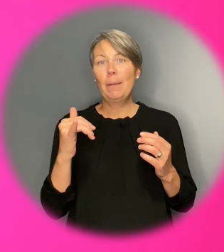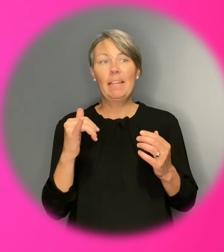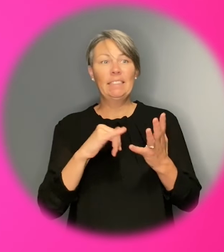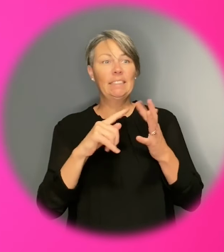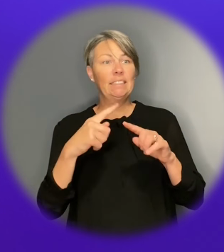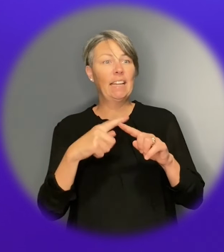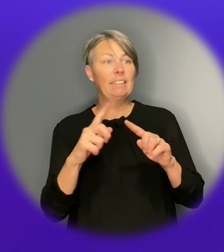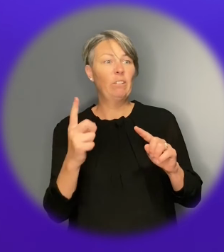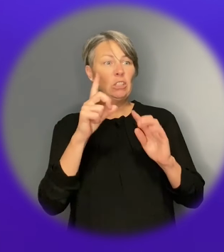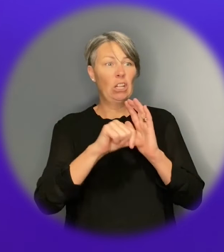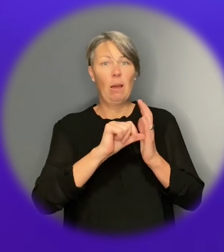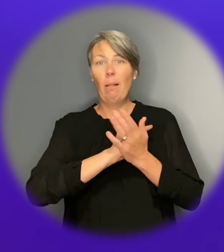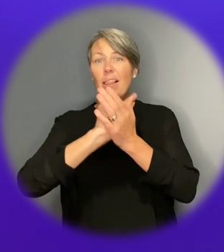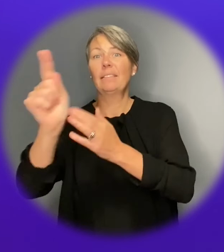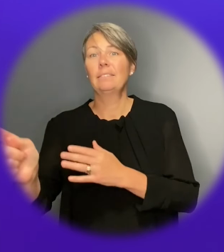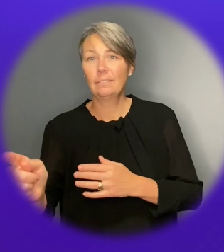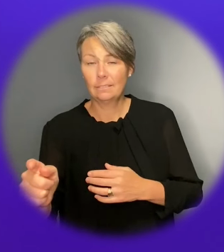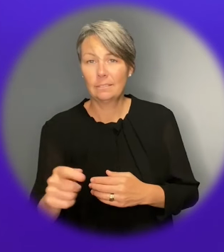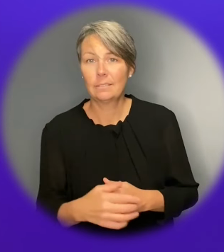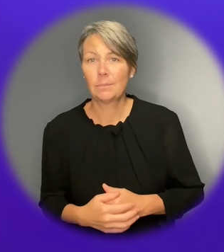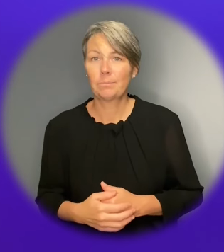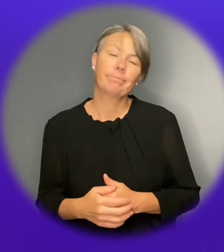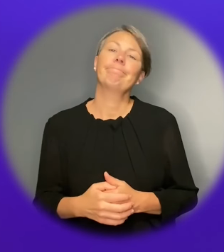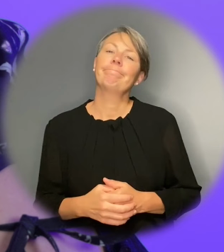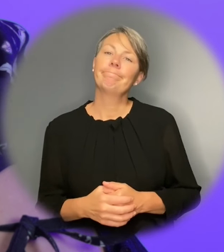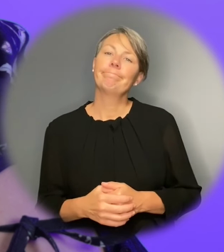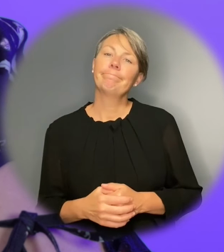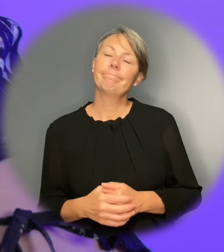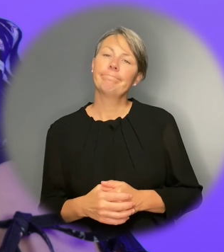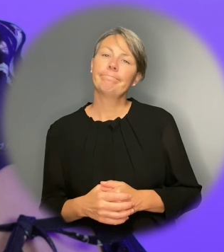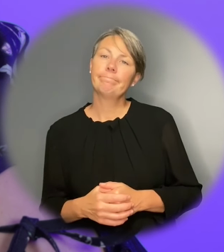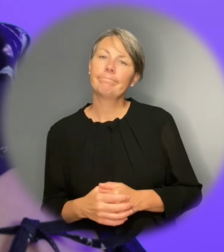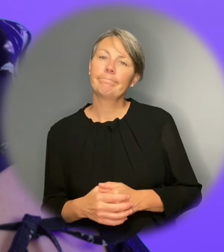later. There's a lot of cisheteronormativity when it comes to discussions about sex.